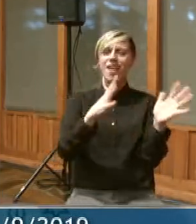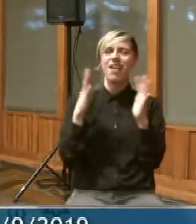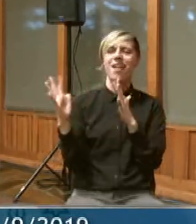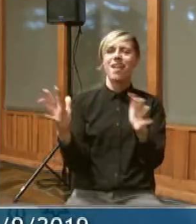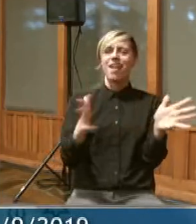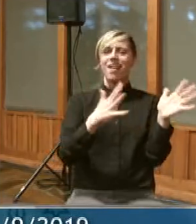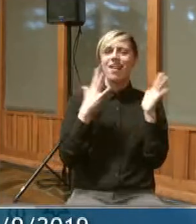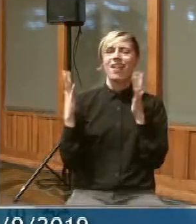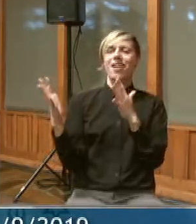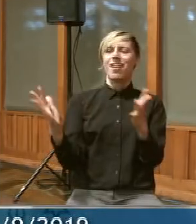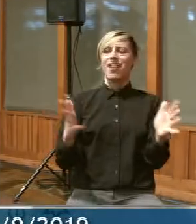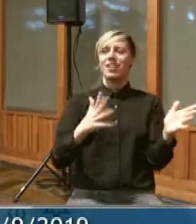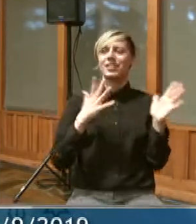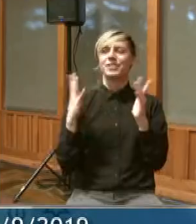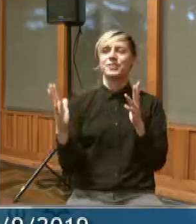[CHEERS AND